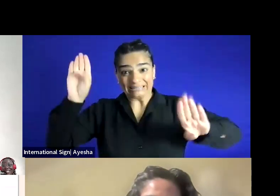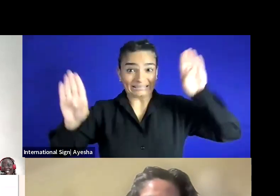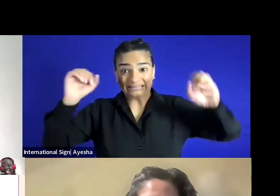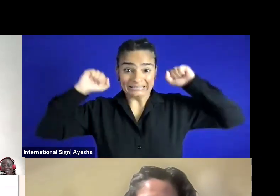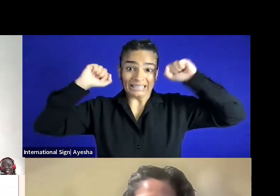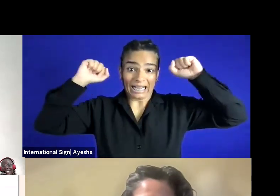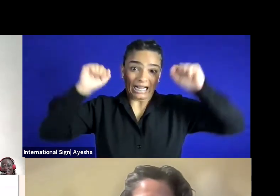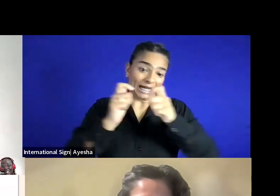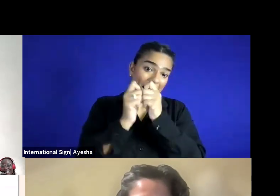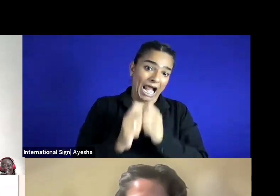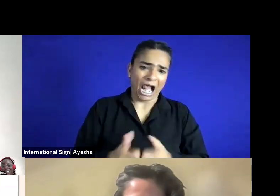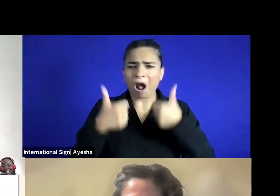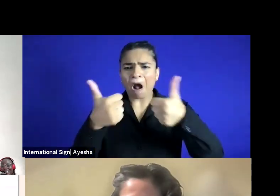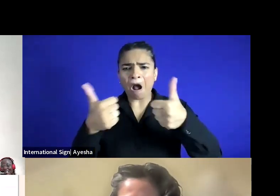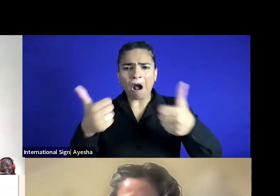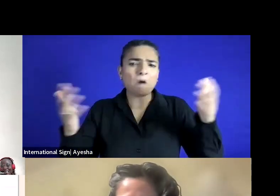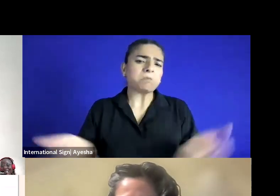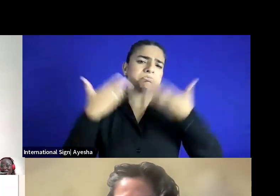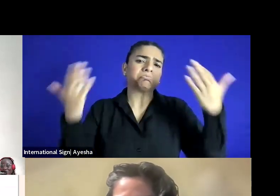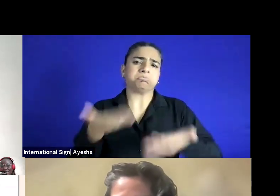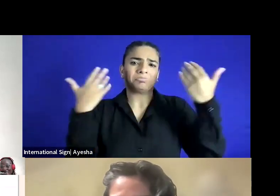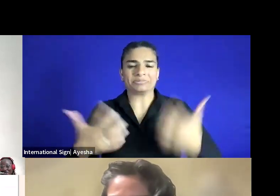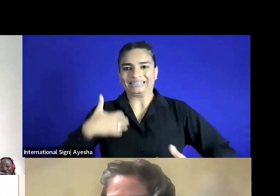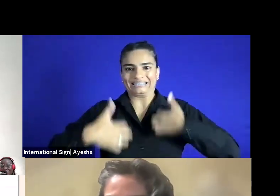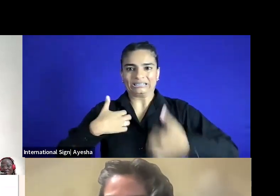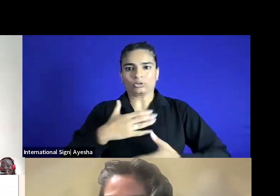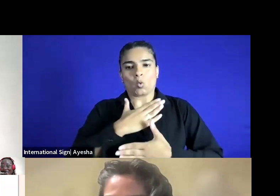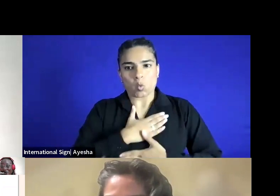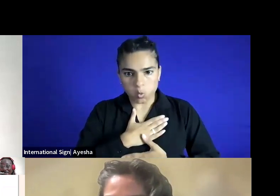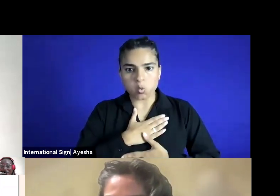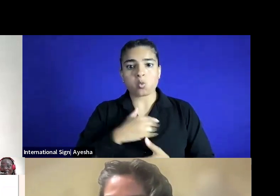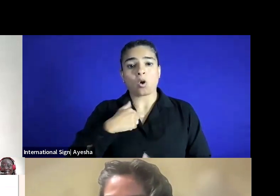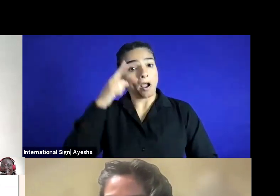not just the intention. That is the intention that, it should be easier to use less bandwidth.